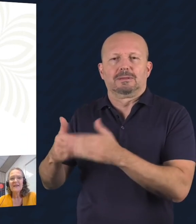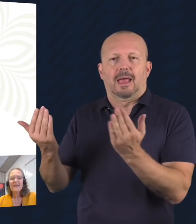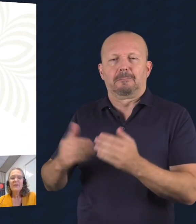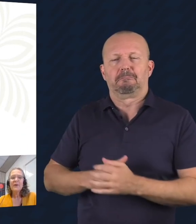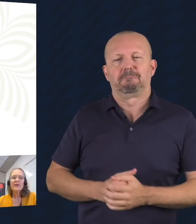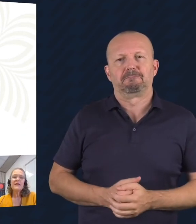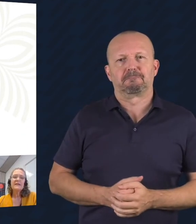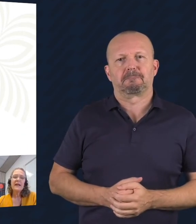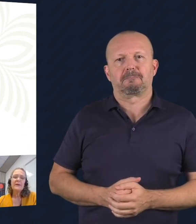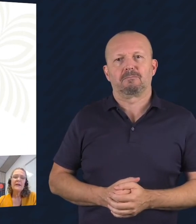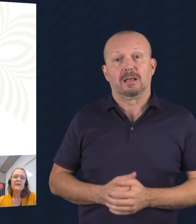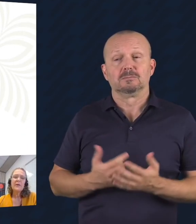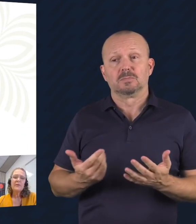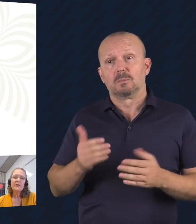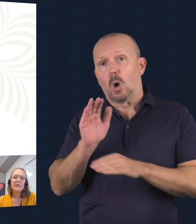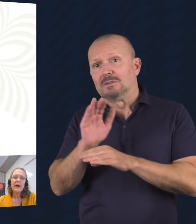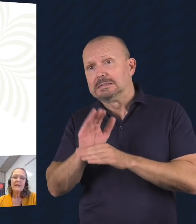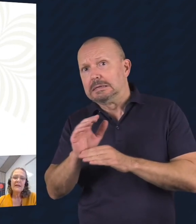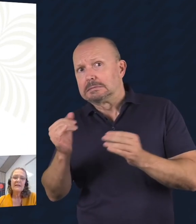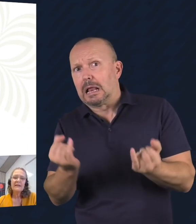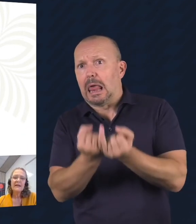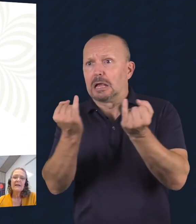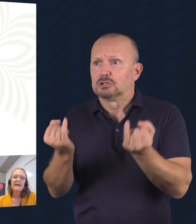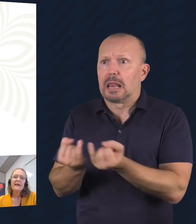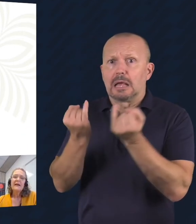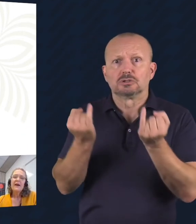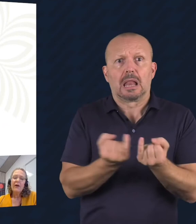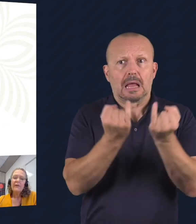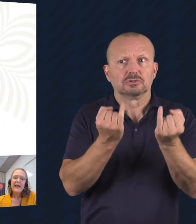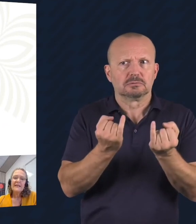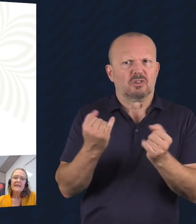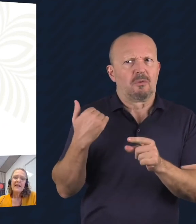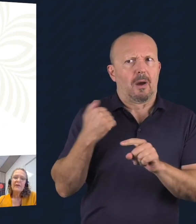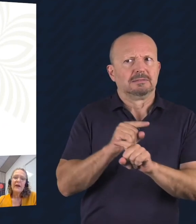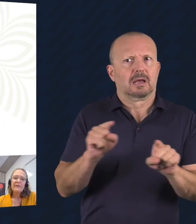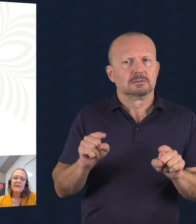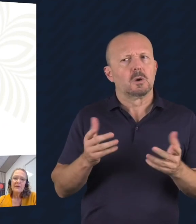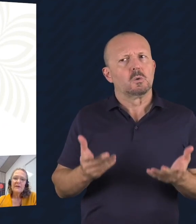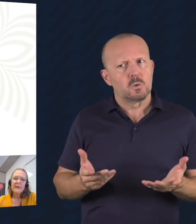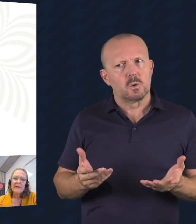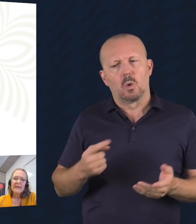The protests happening at the moment remind us of that and of our responsibility